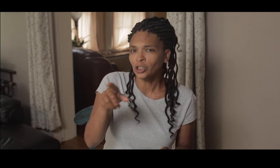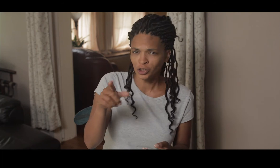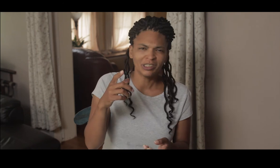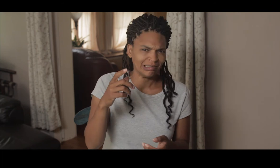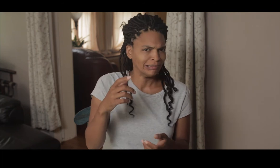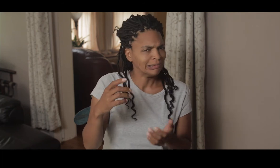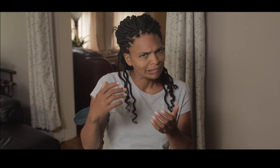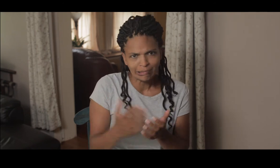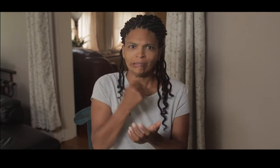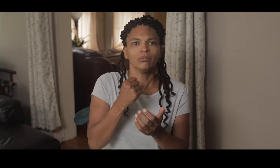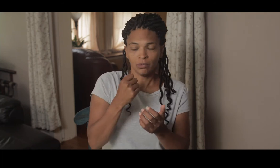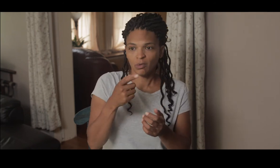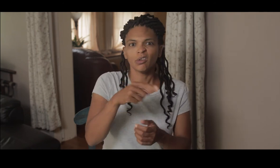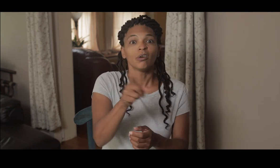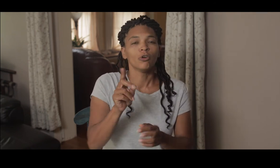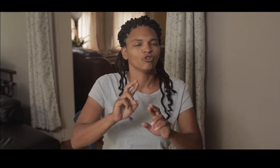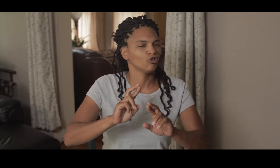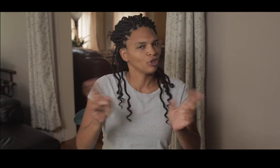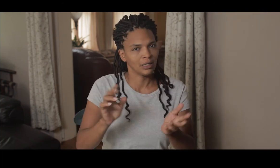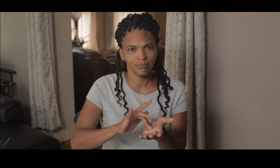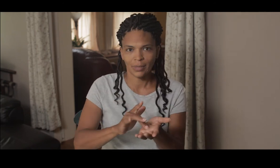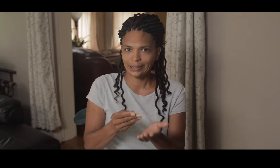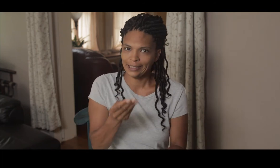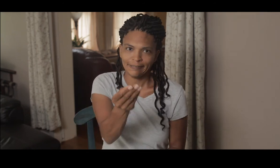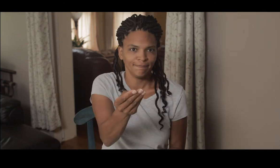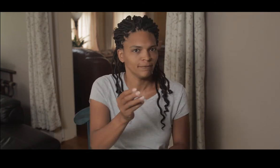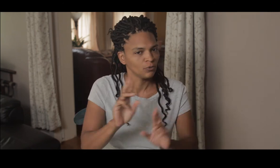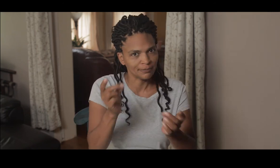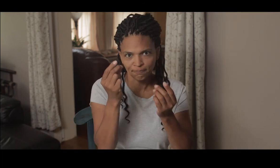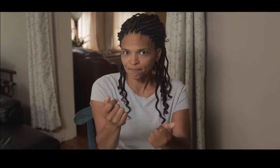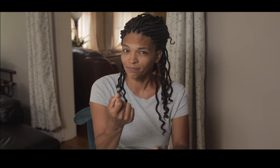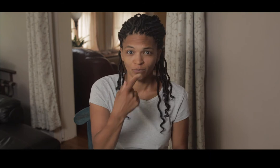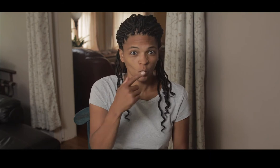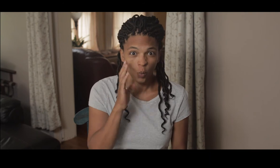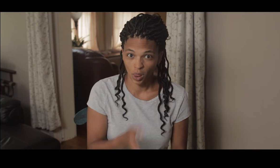They can start you on PEP at any of those places immediately. Because you really need to start it ASAP.